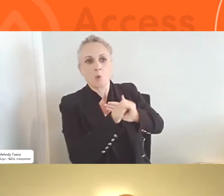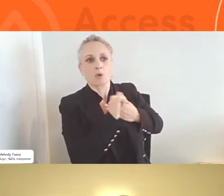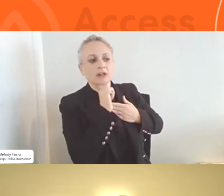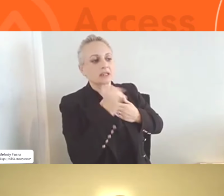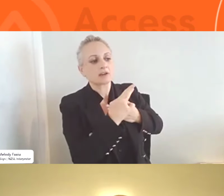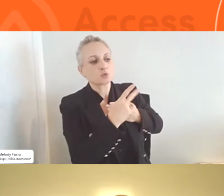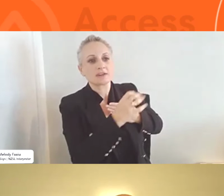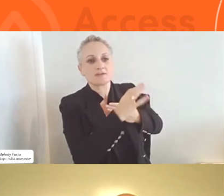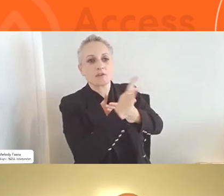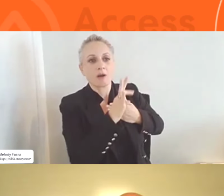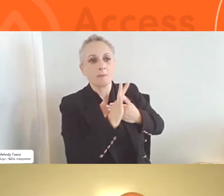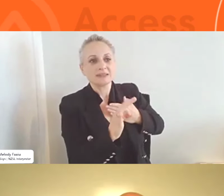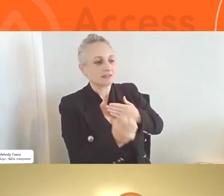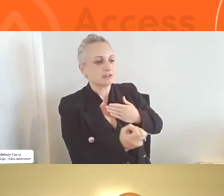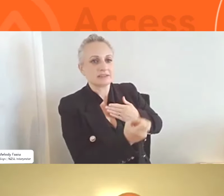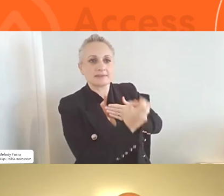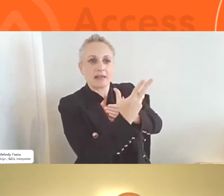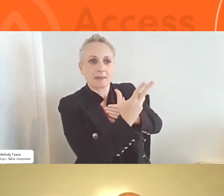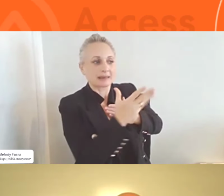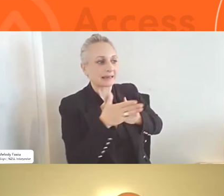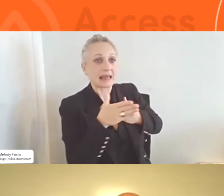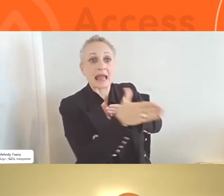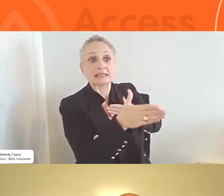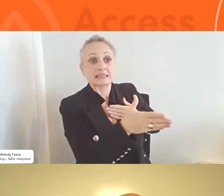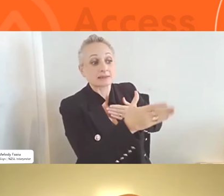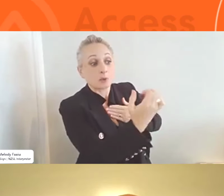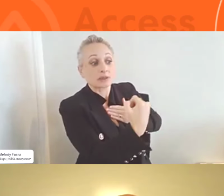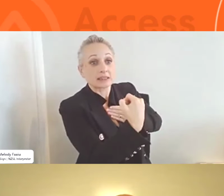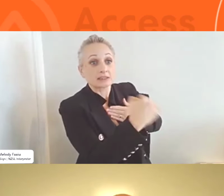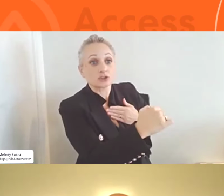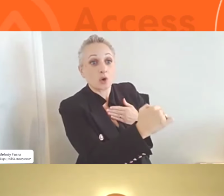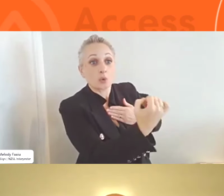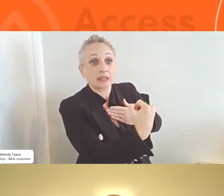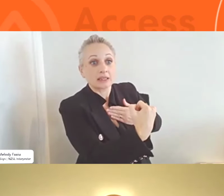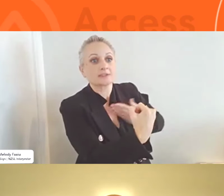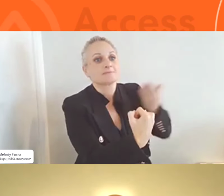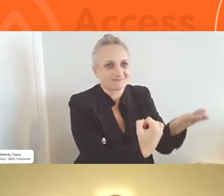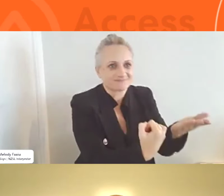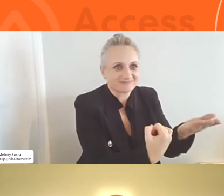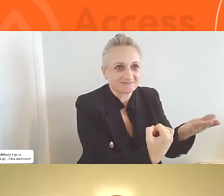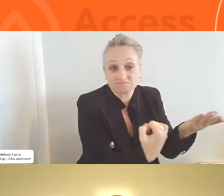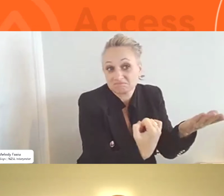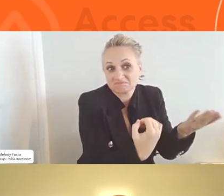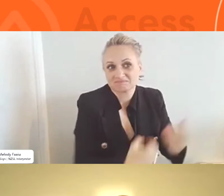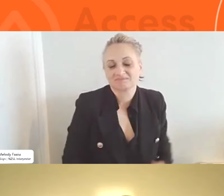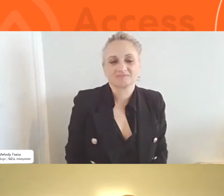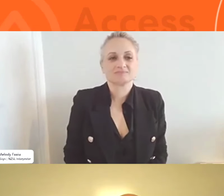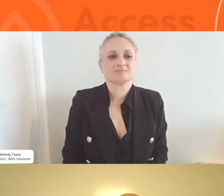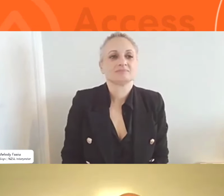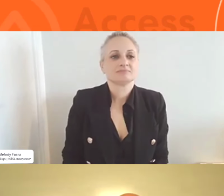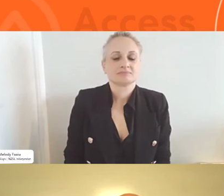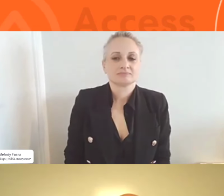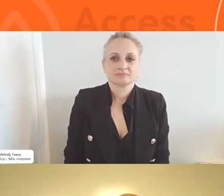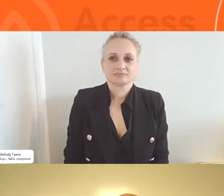of the development, was fully accessible?" Right, sounds like a great idea